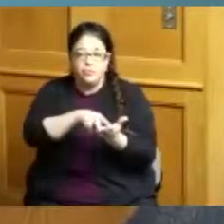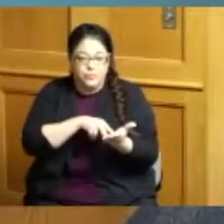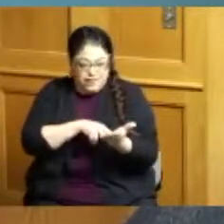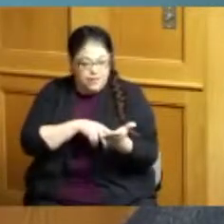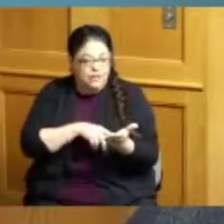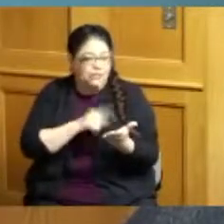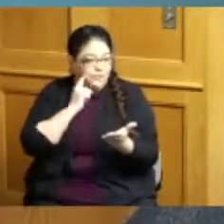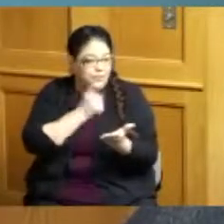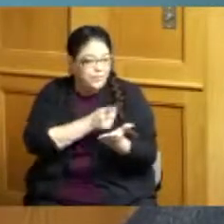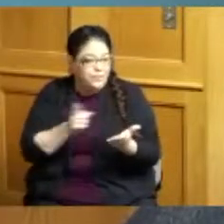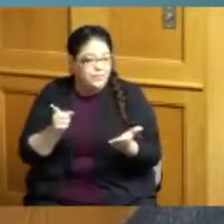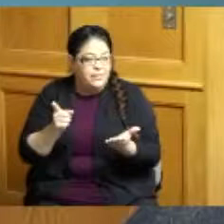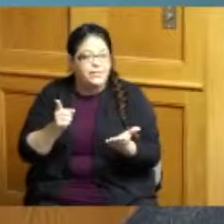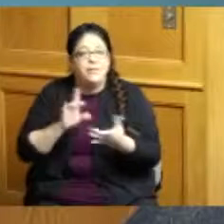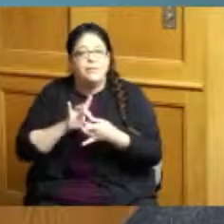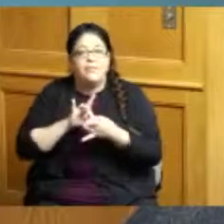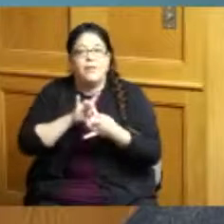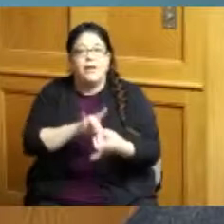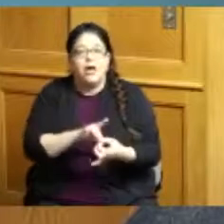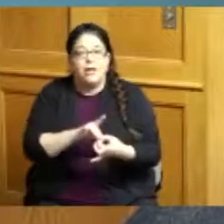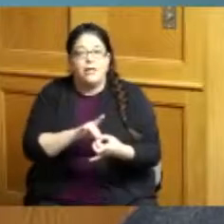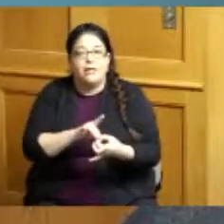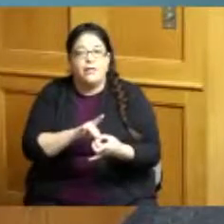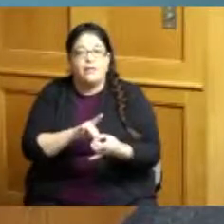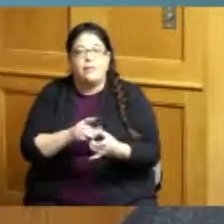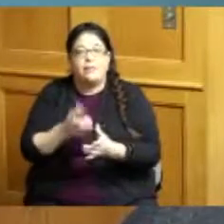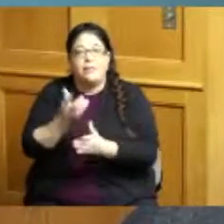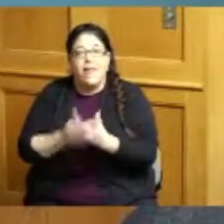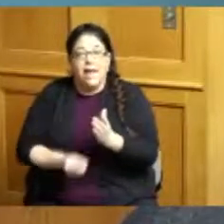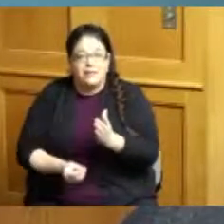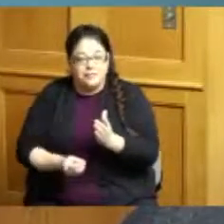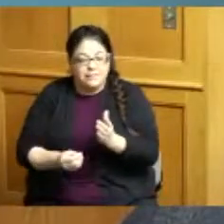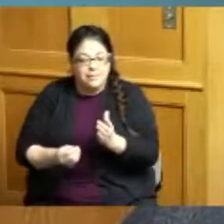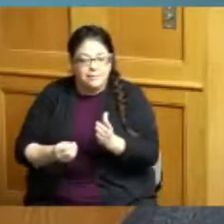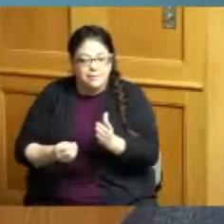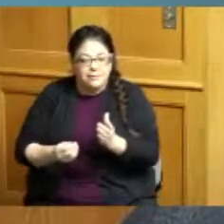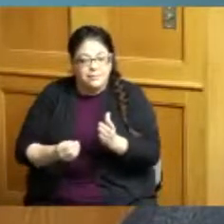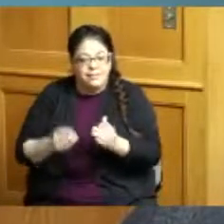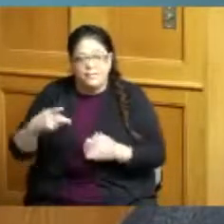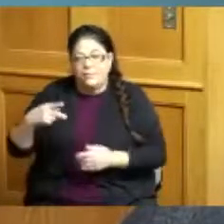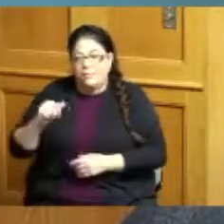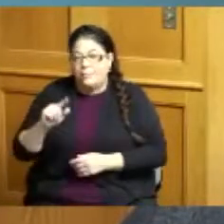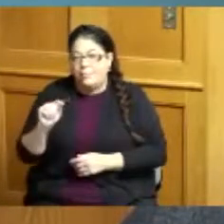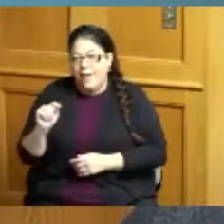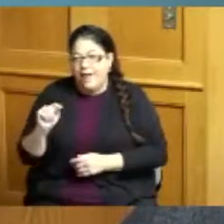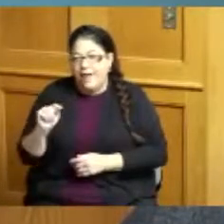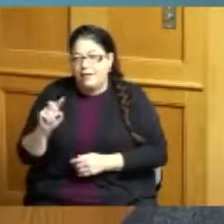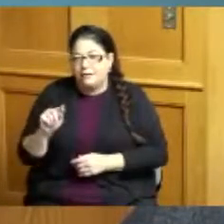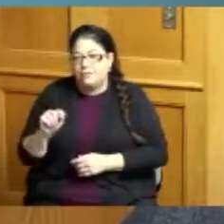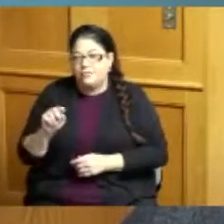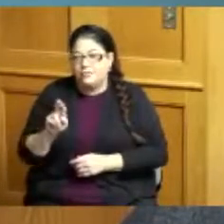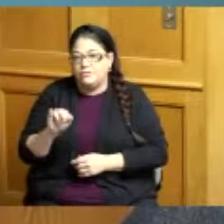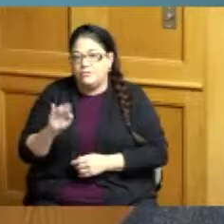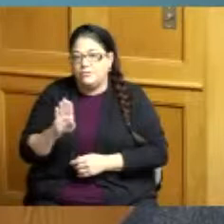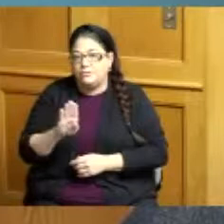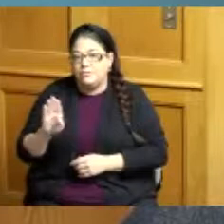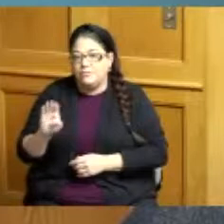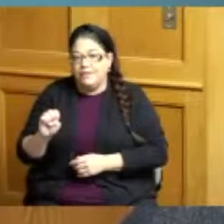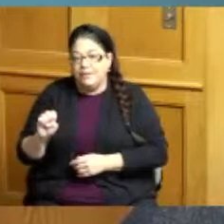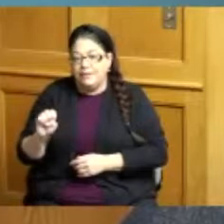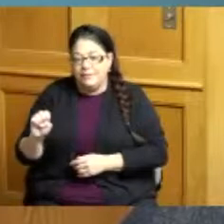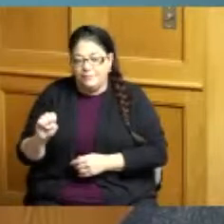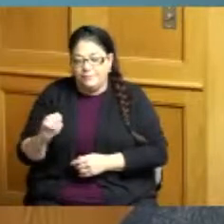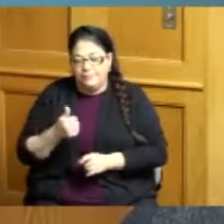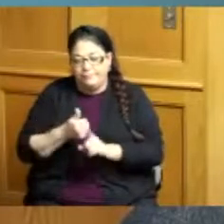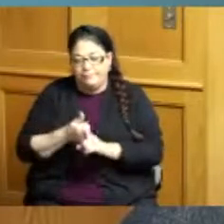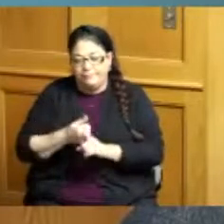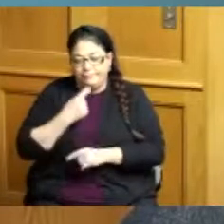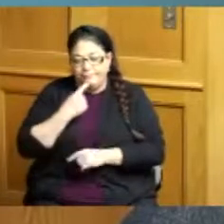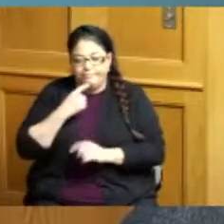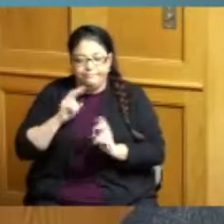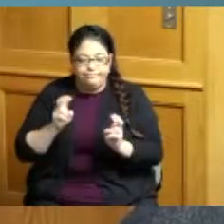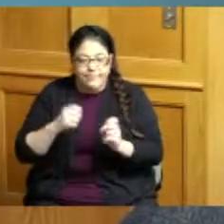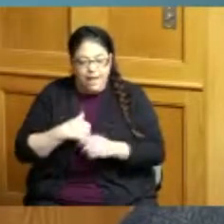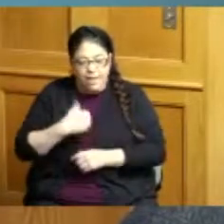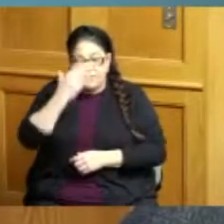regarding the passing of of Pat Tribbe hears her words quote I've known Pat for many years